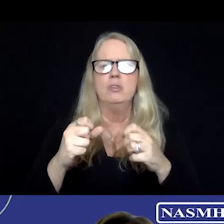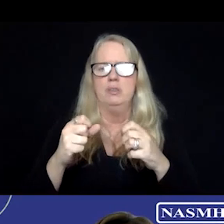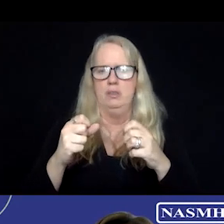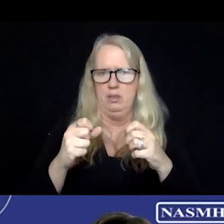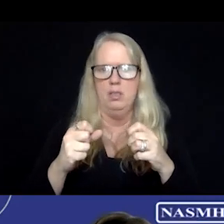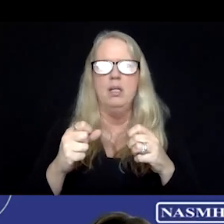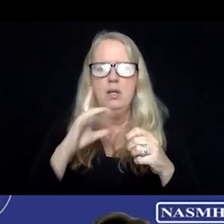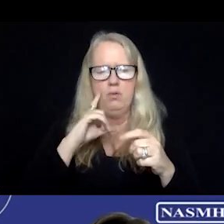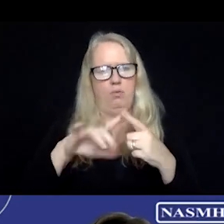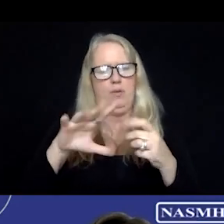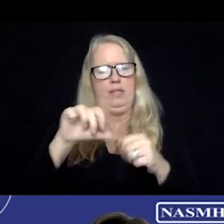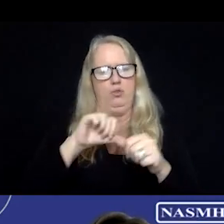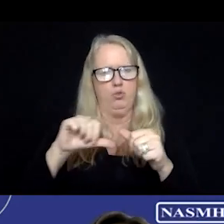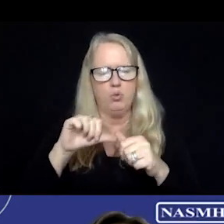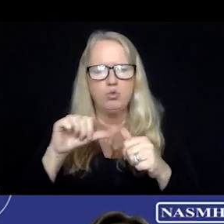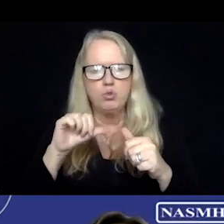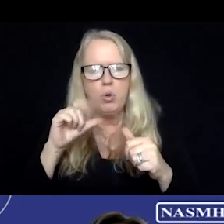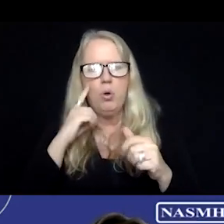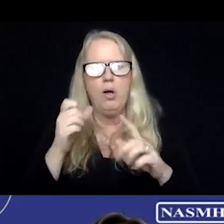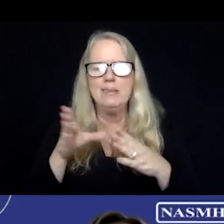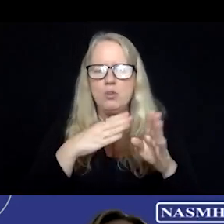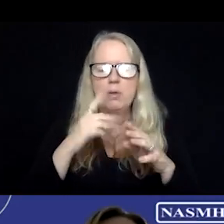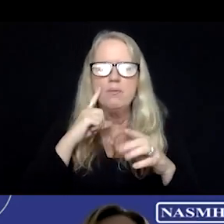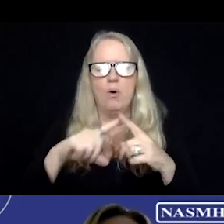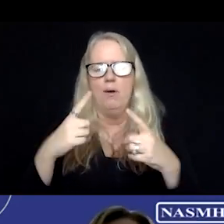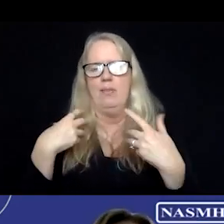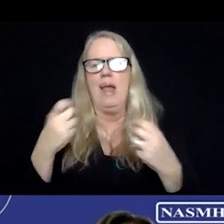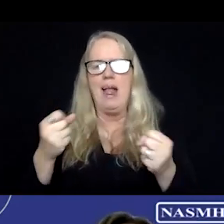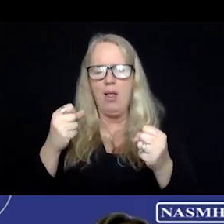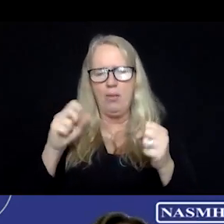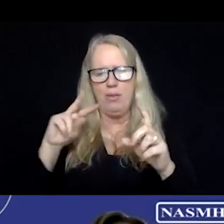DETERMINANTS OF HEALTH LENS AS WE WERE DEVELOPING THE GUIDE.